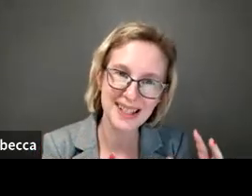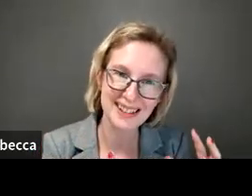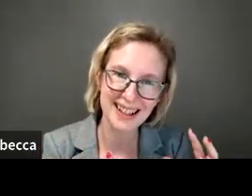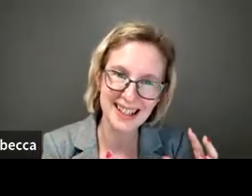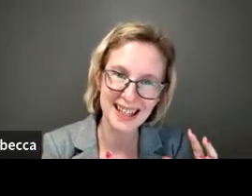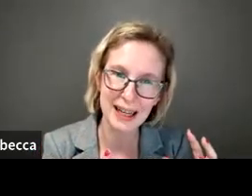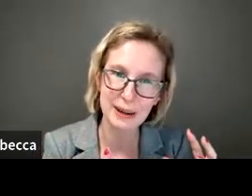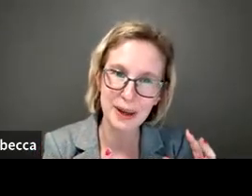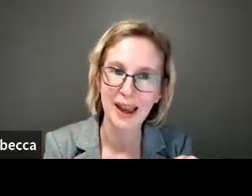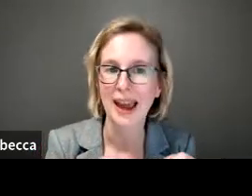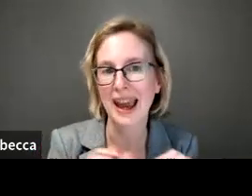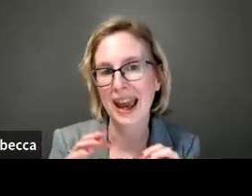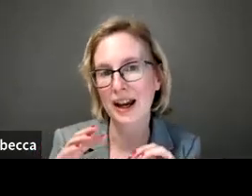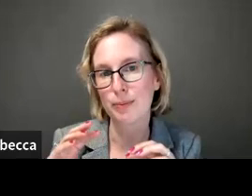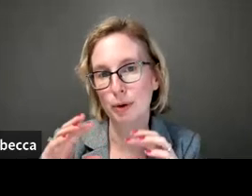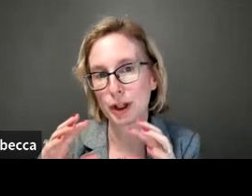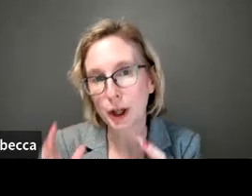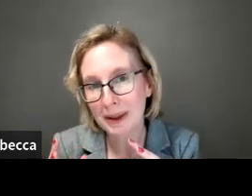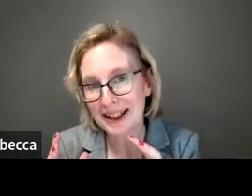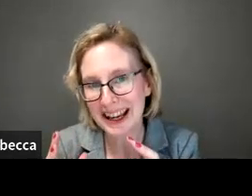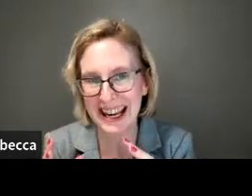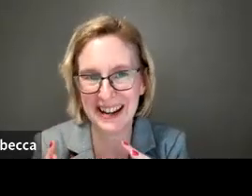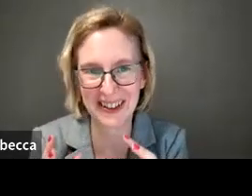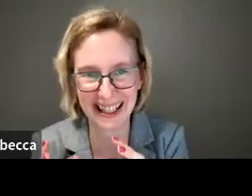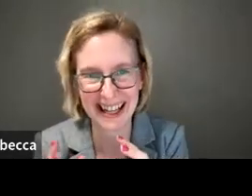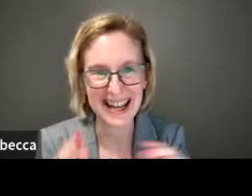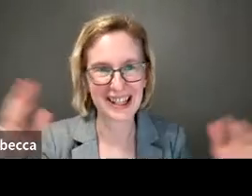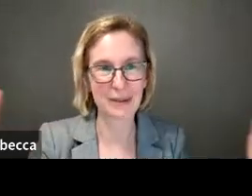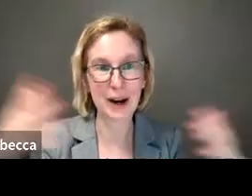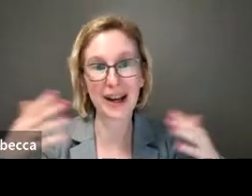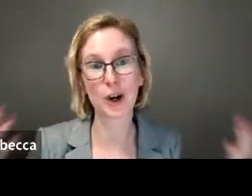steering team, and procurement. So that we had a way to